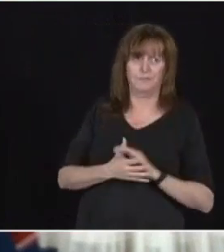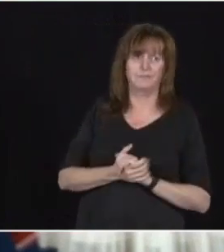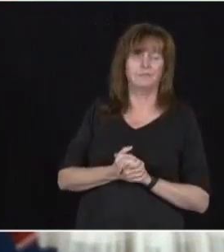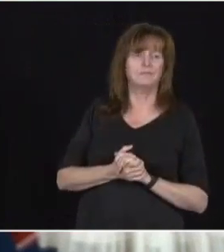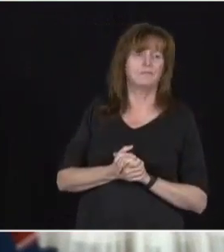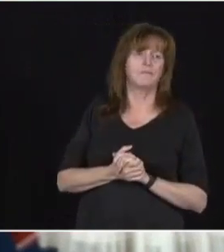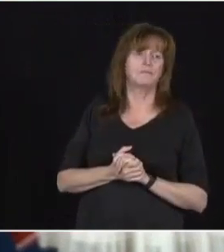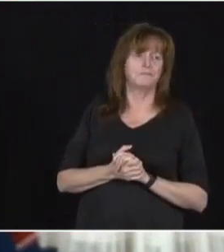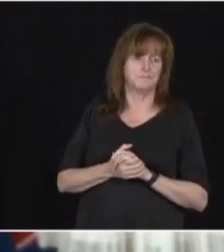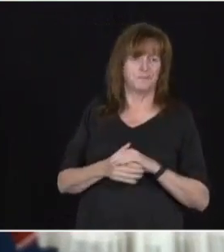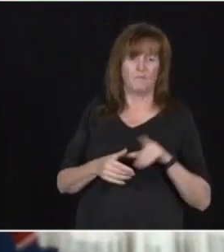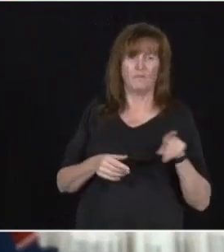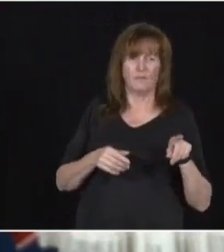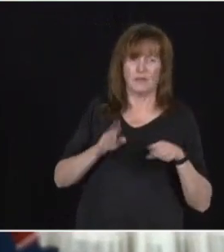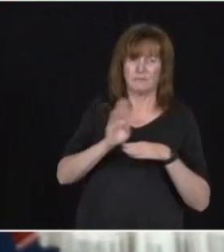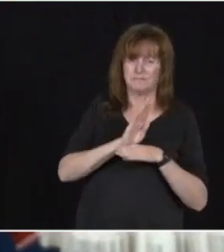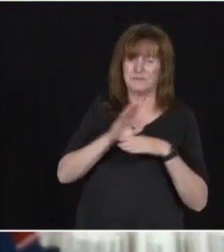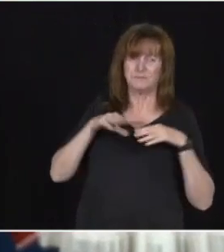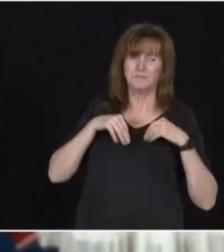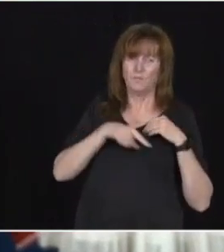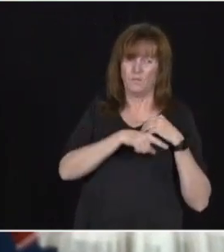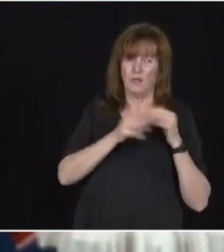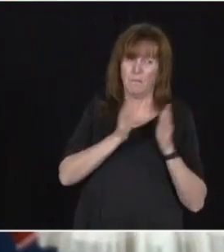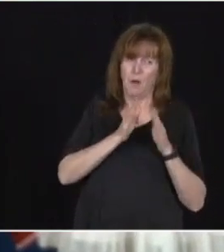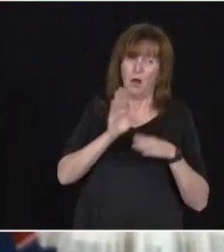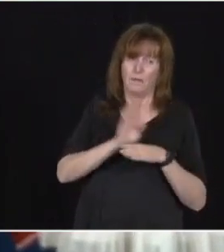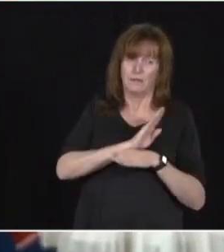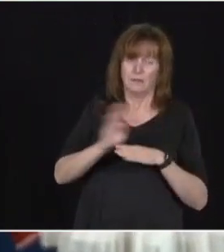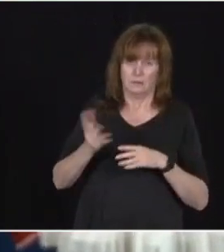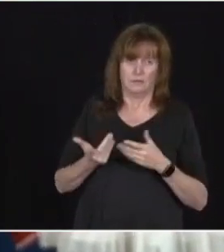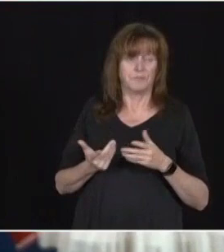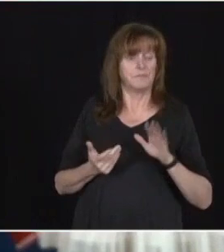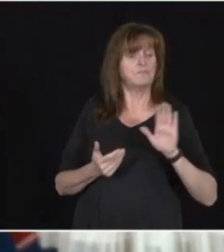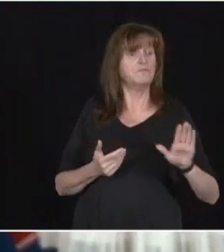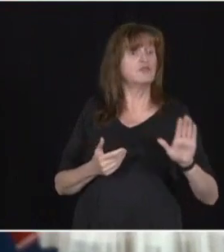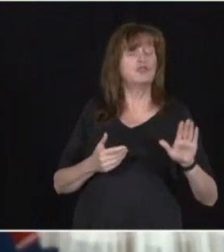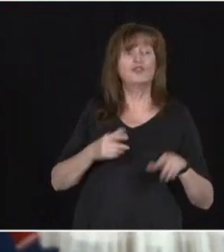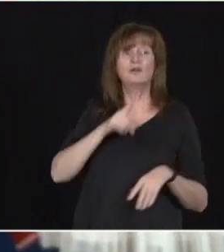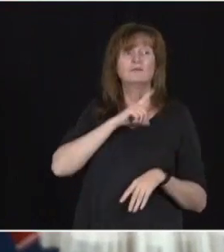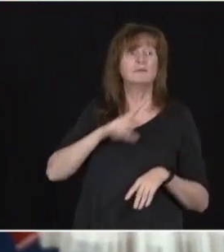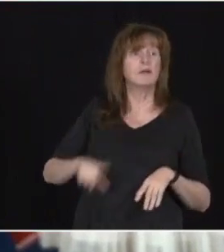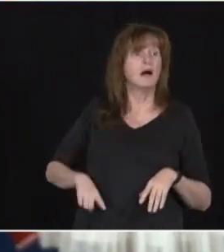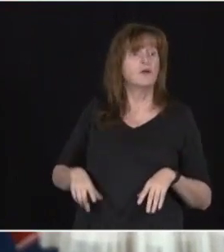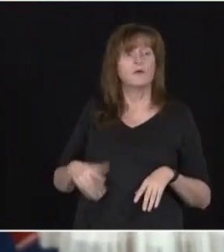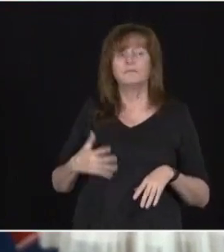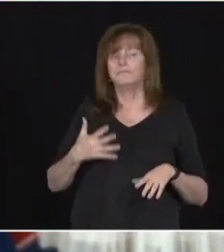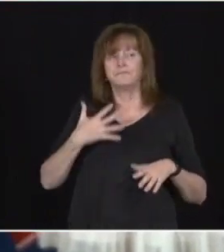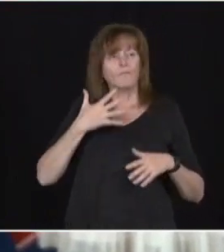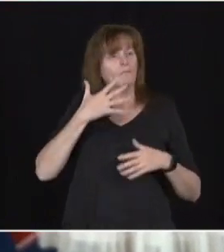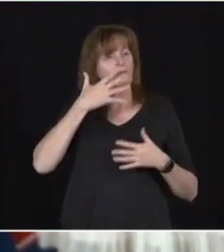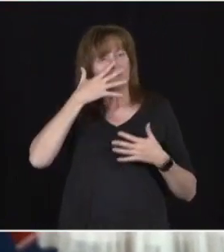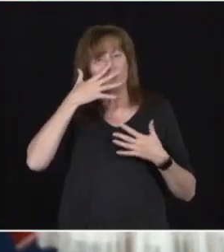This particular small business owner says that her landlord in particular is not keen on applying for the Canada emergency